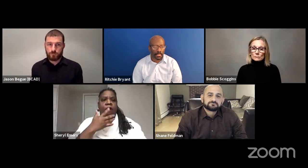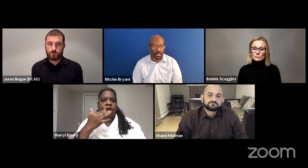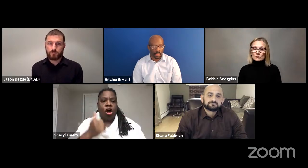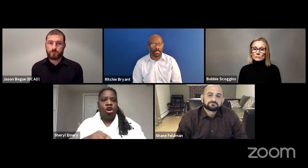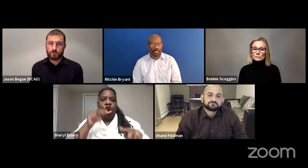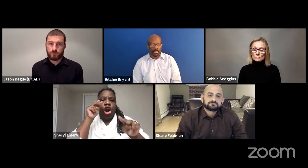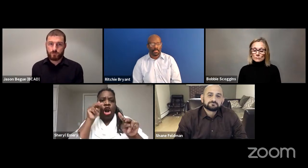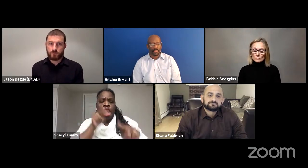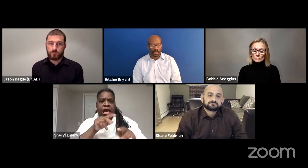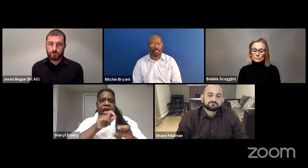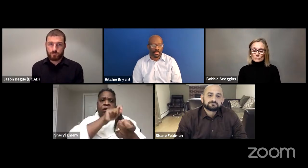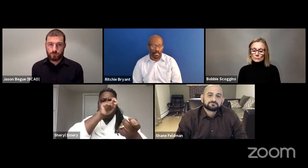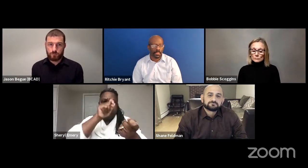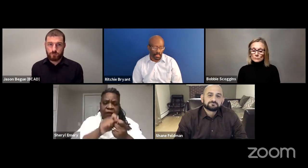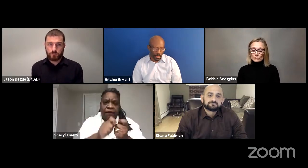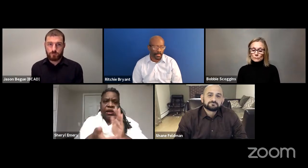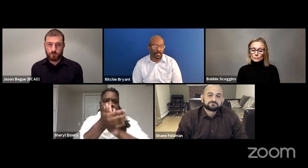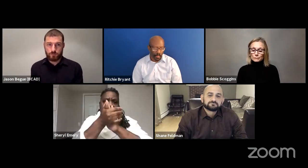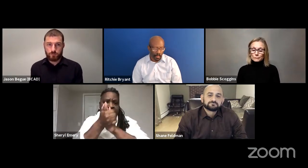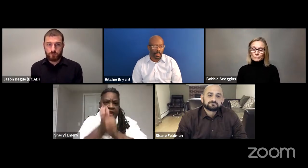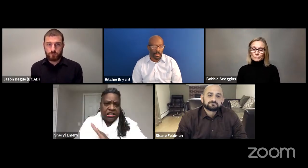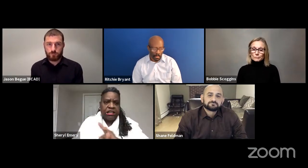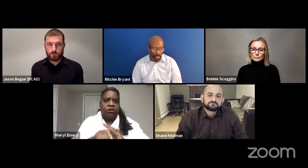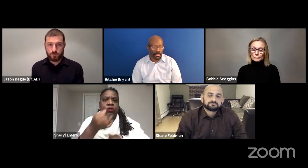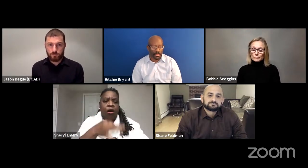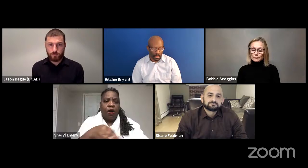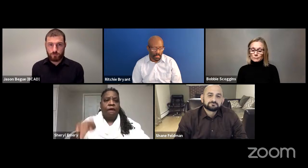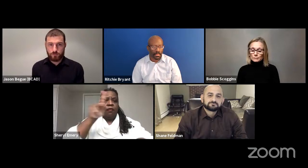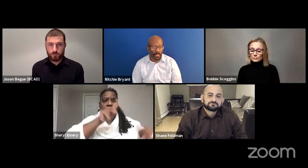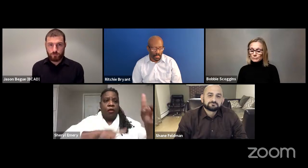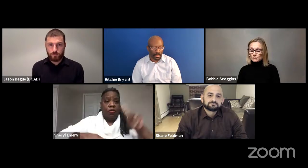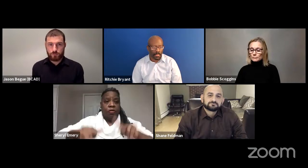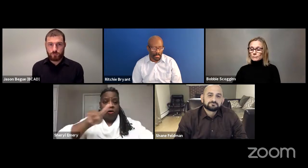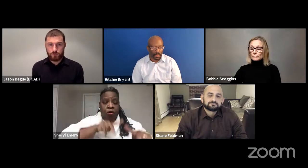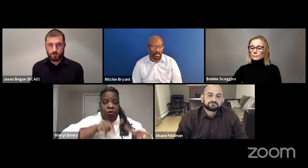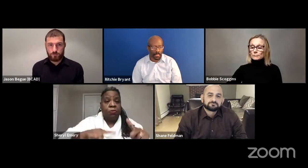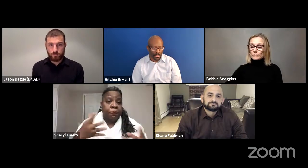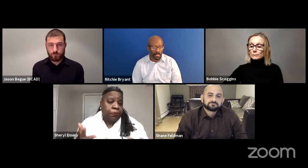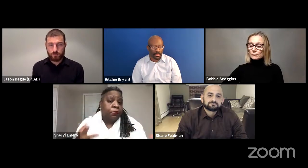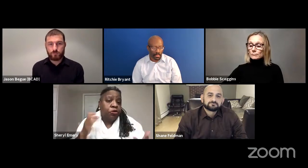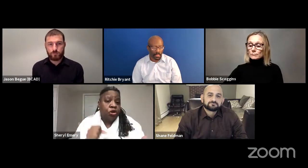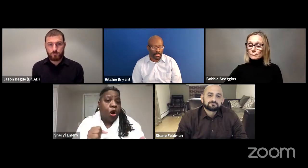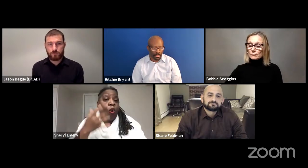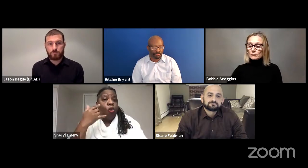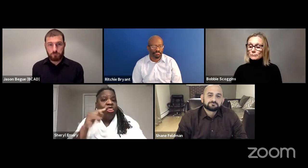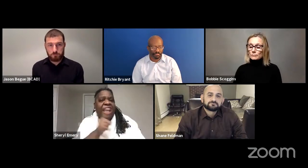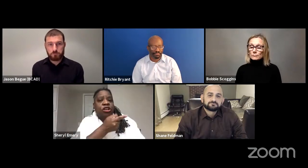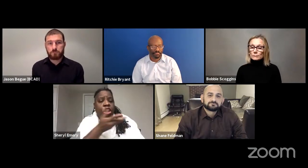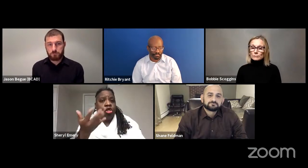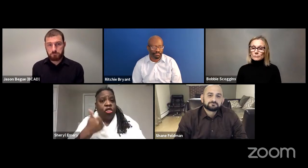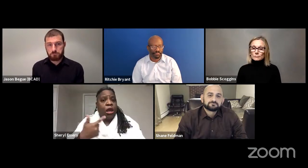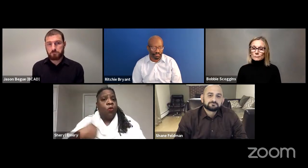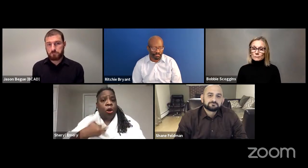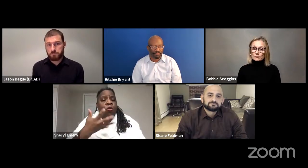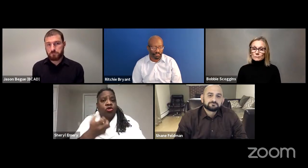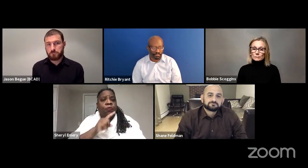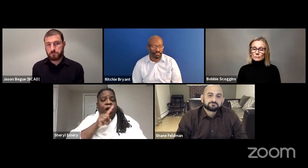the evaluation specifically of people of color. We want to look at the skills of those individuals.